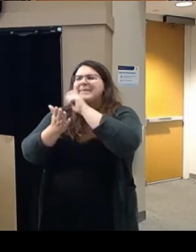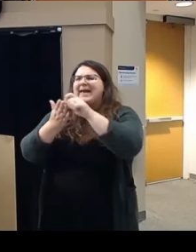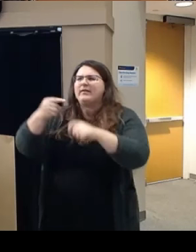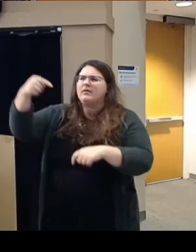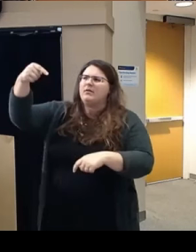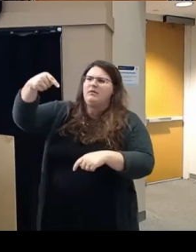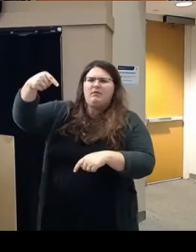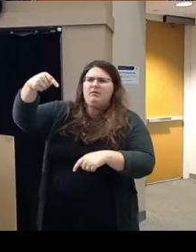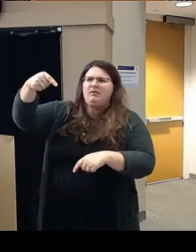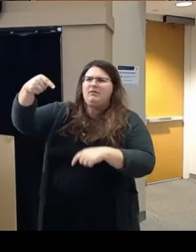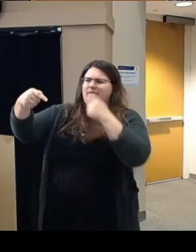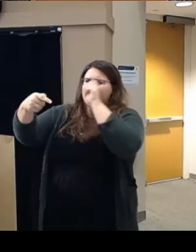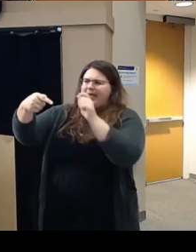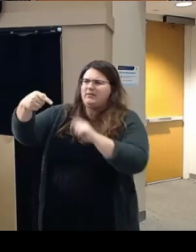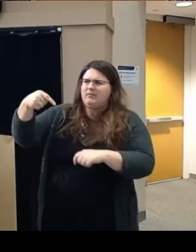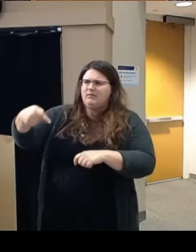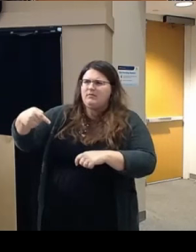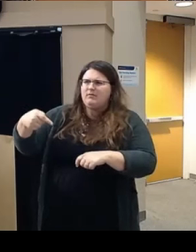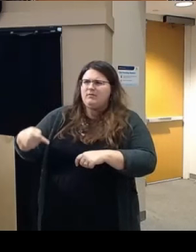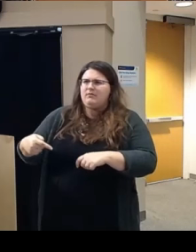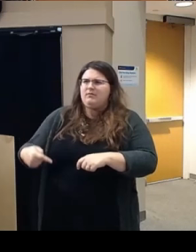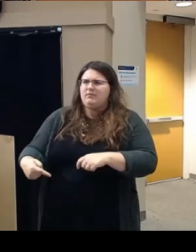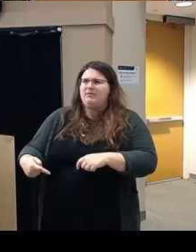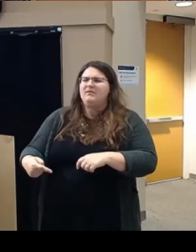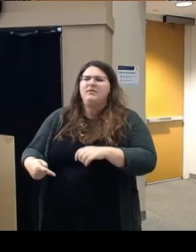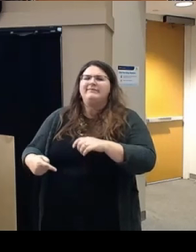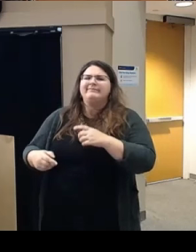um so really this is organized by saying that this is the main problem these are the goals and these